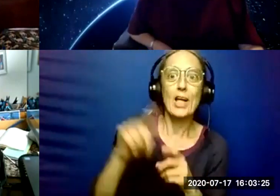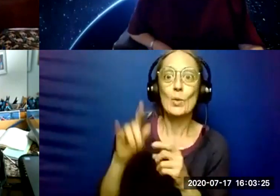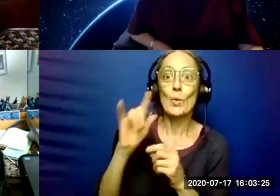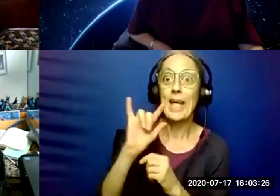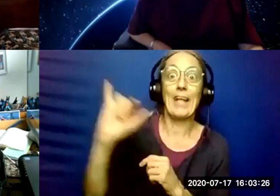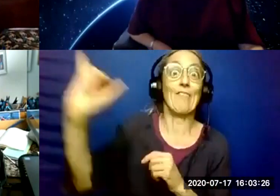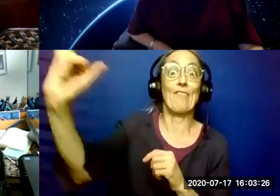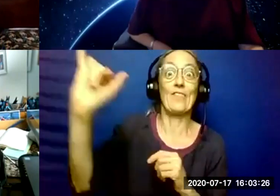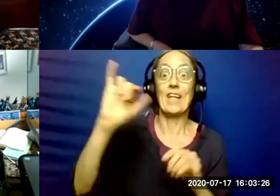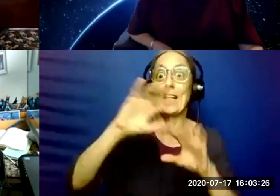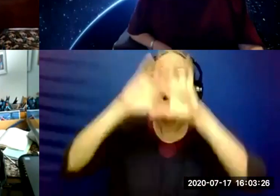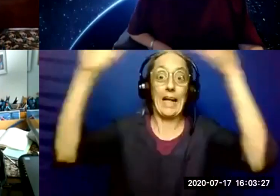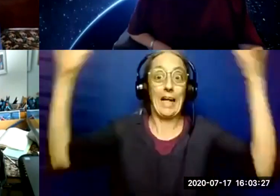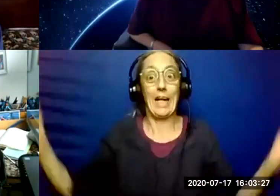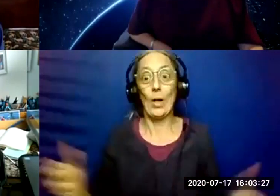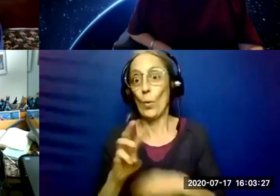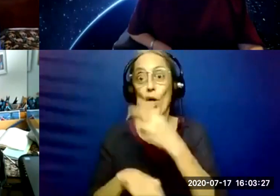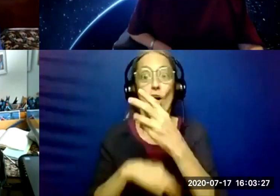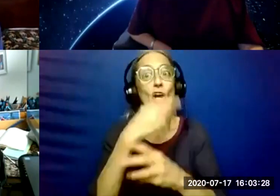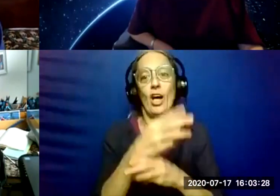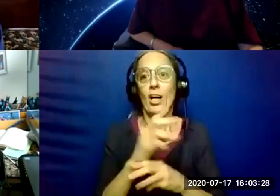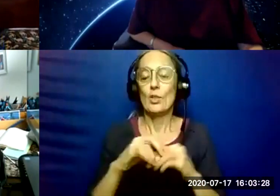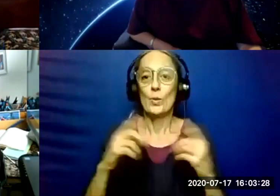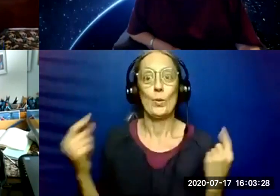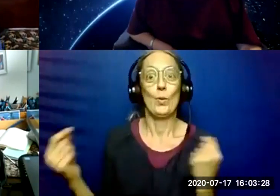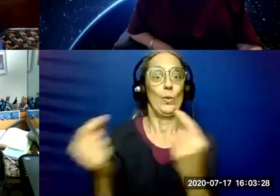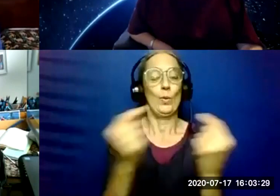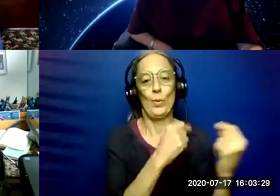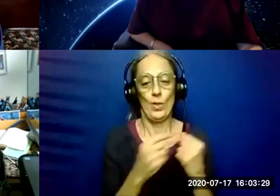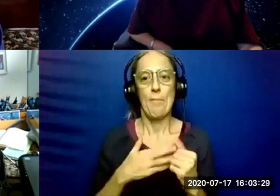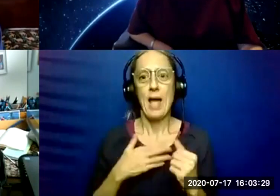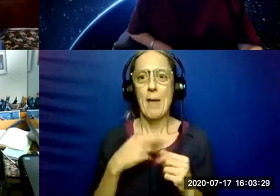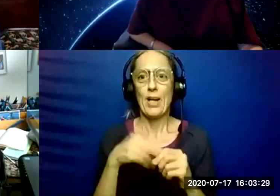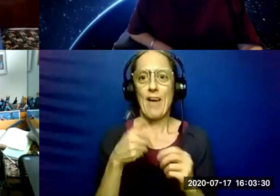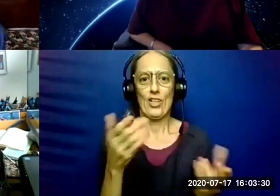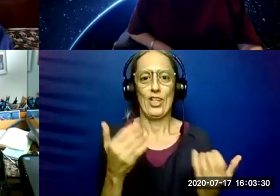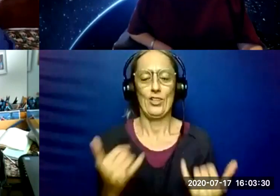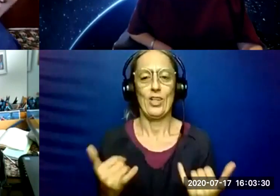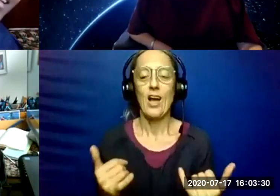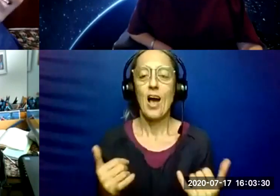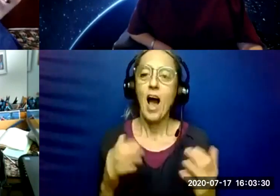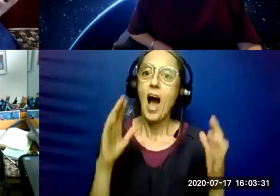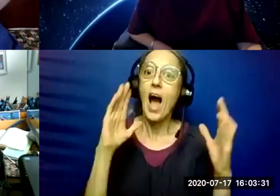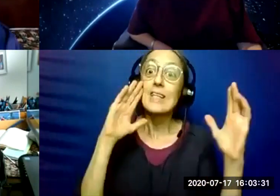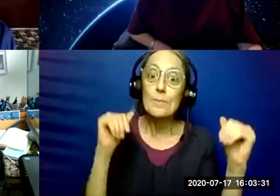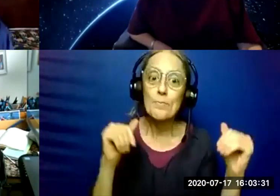with Judy today. I expect she will have questions for the audience today as well.